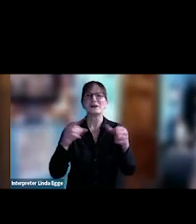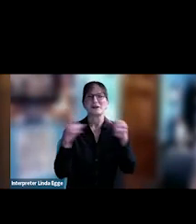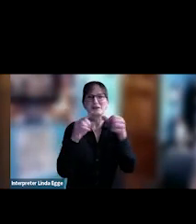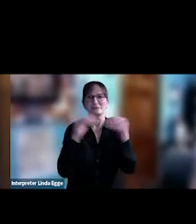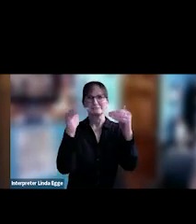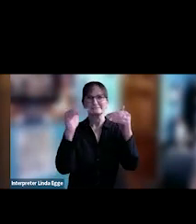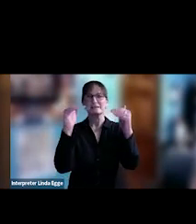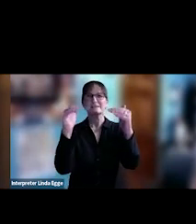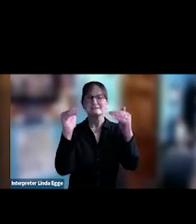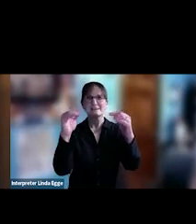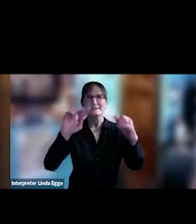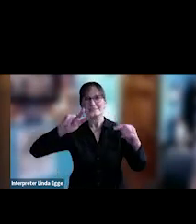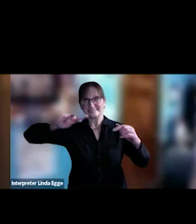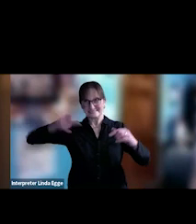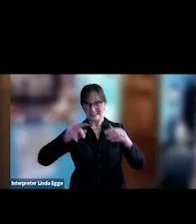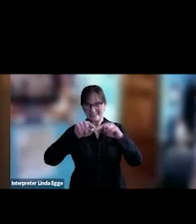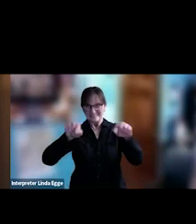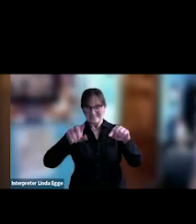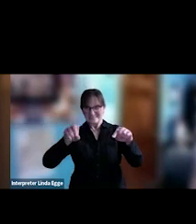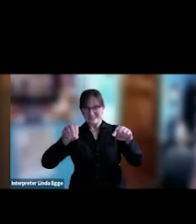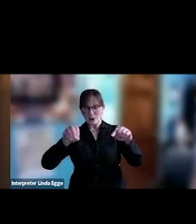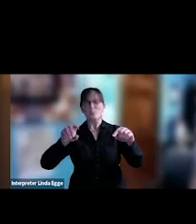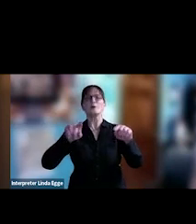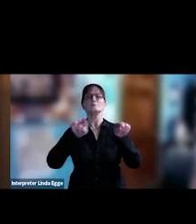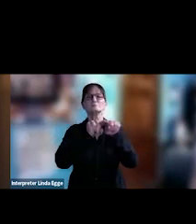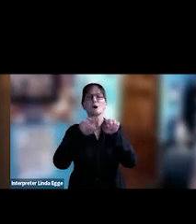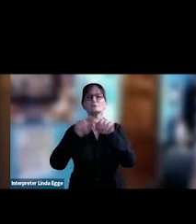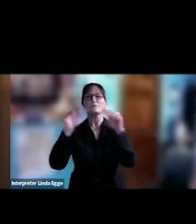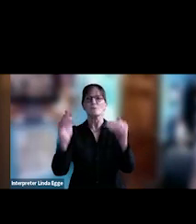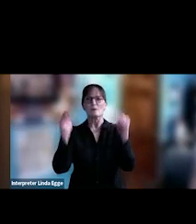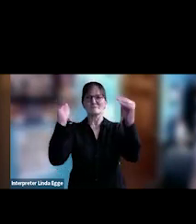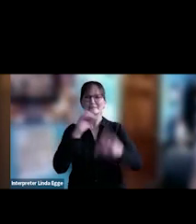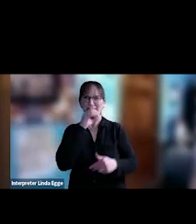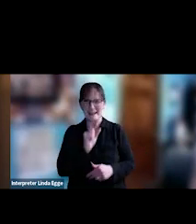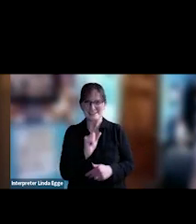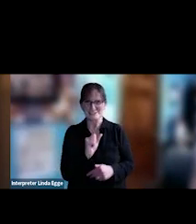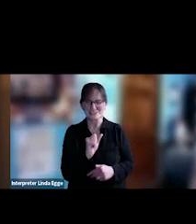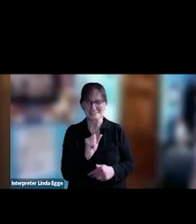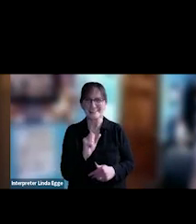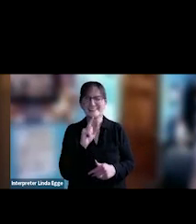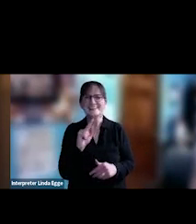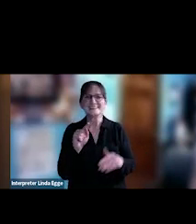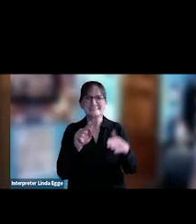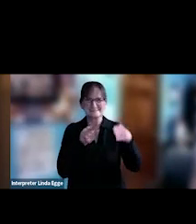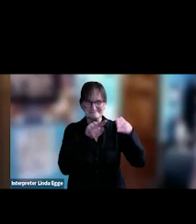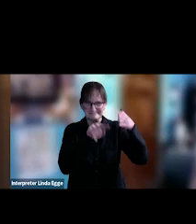and the second line, where it says, "do," also for advanced age down for the next couple of lines there.